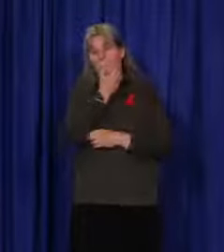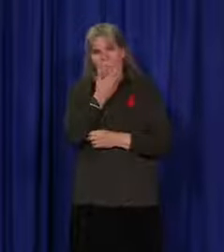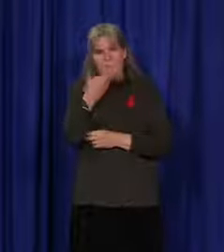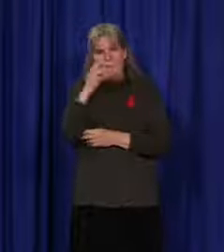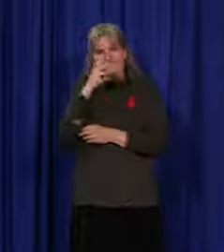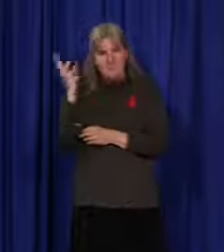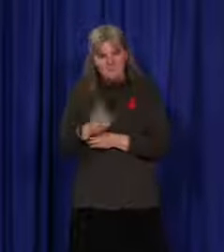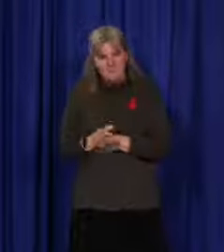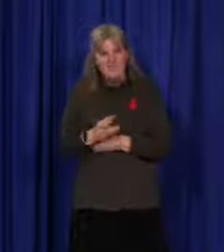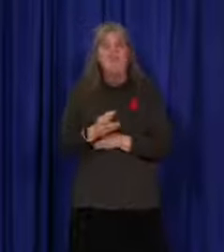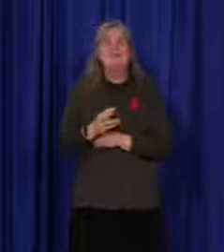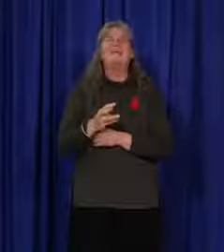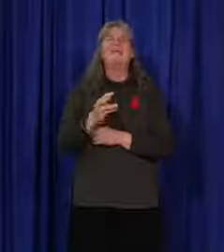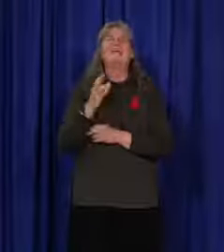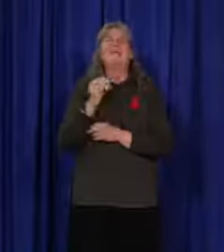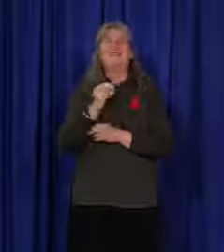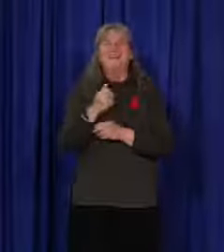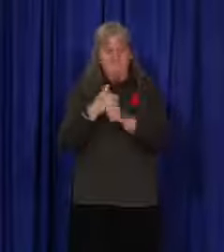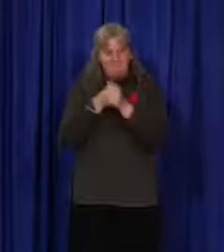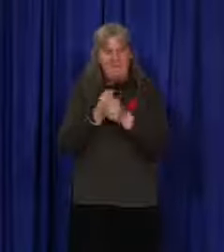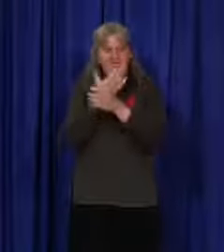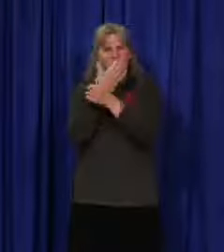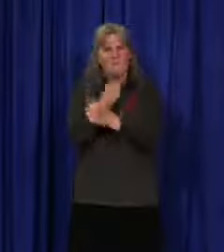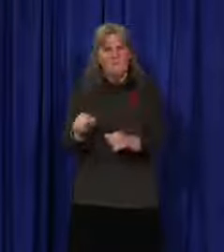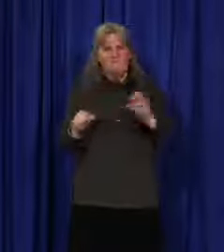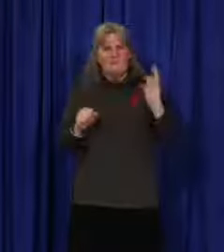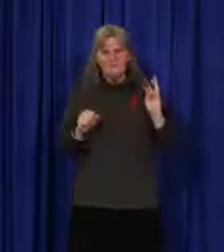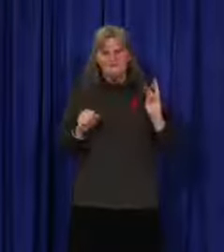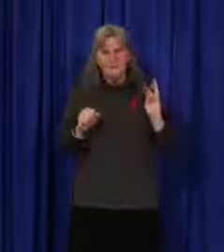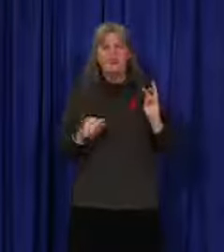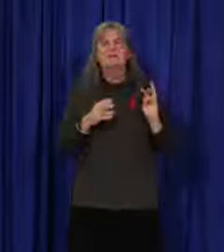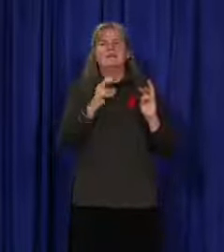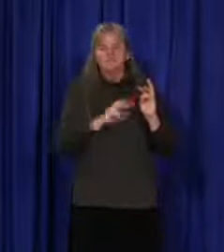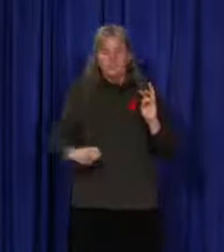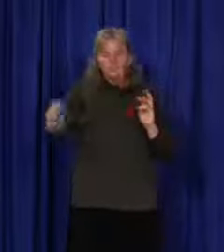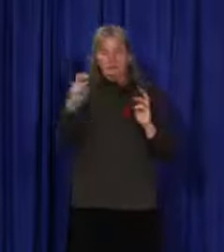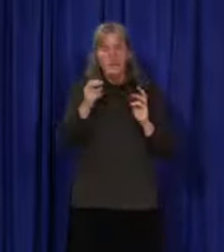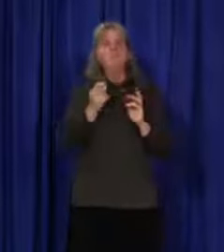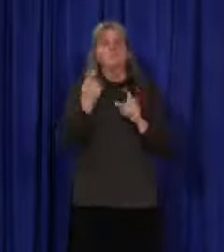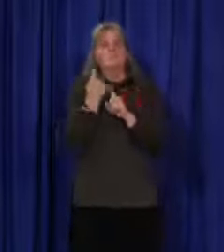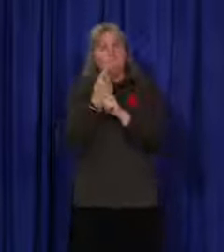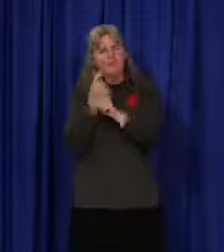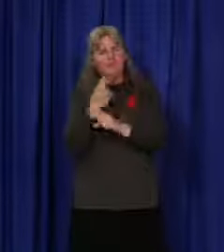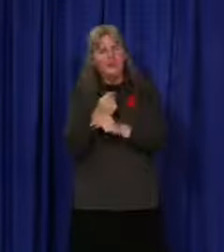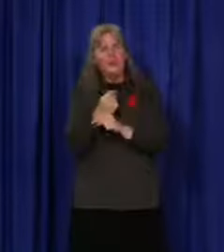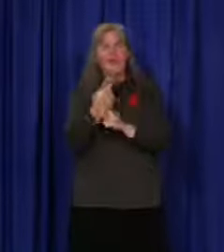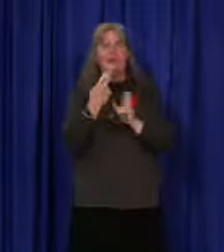And then that would kind of bind the owner of the facility, whether that's the community or